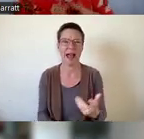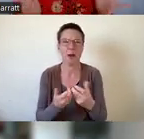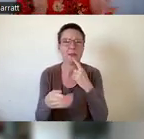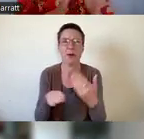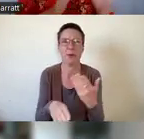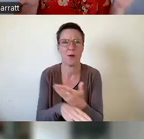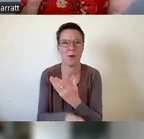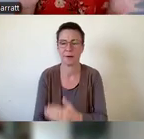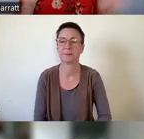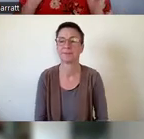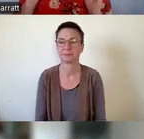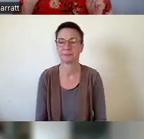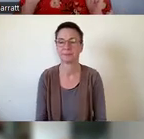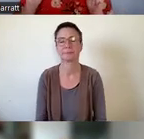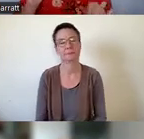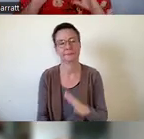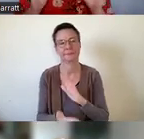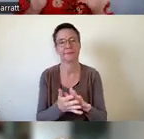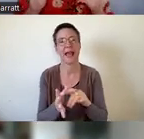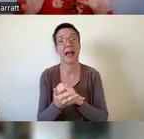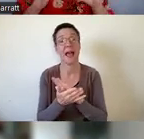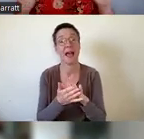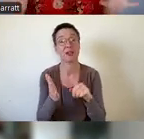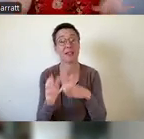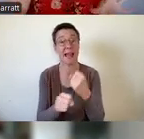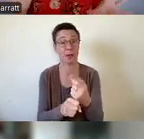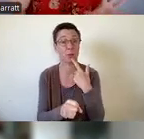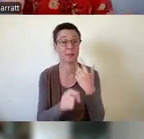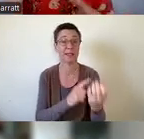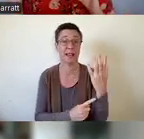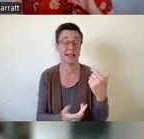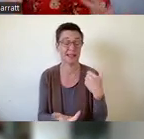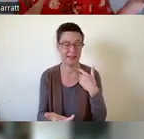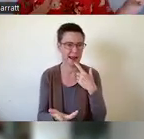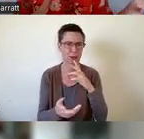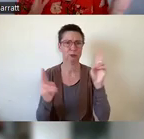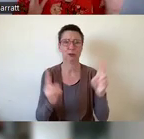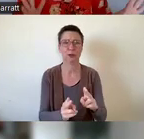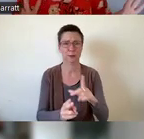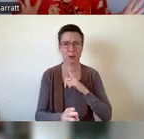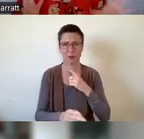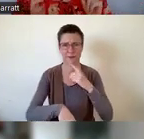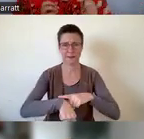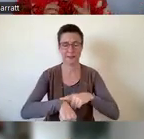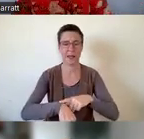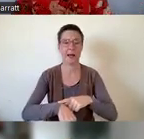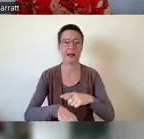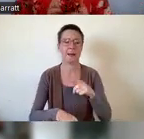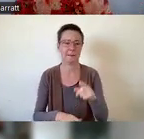I had hashtags as a slide, and then there wasn't enough time, and I was like, "I'm going to take it out and hopefully talk about it in the Q&A."